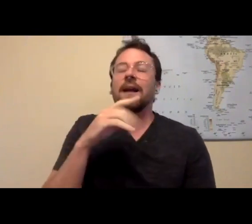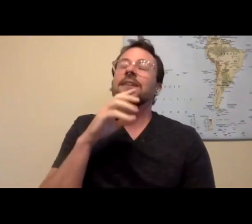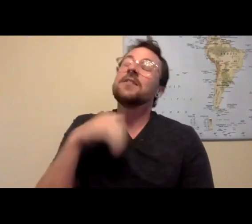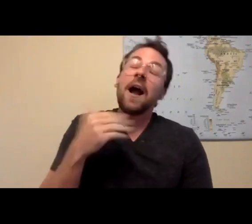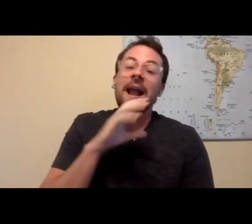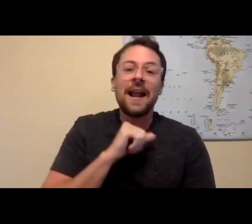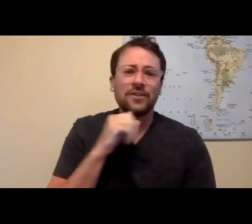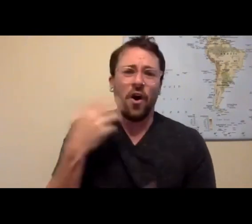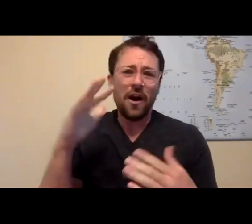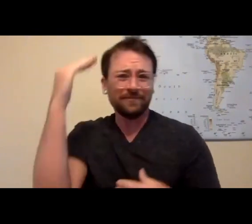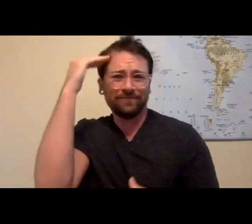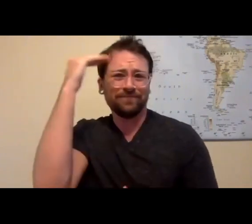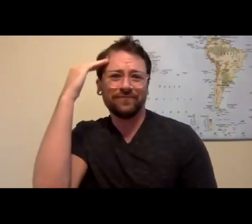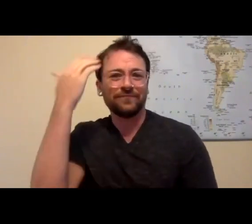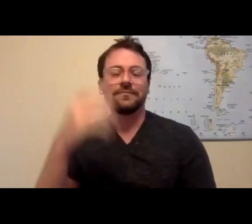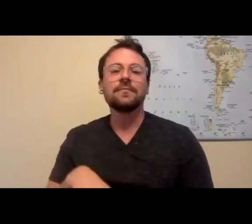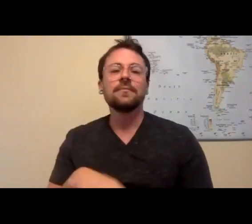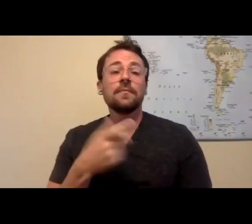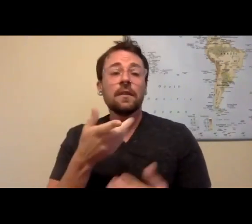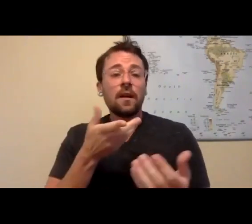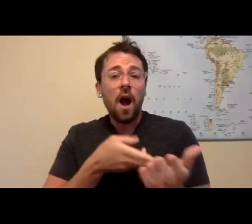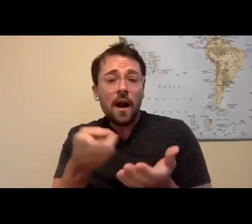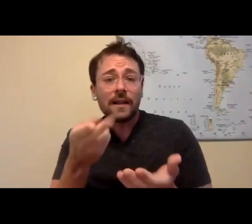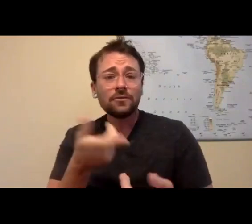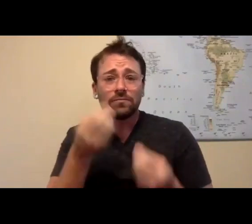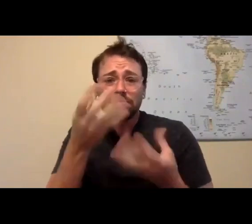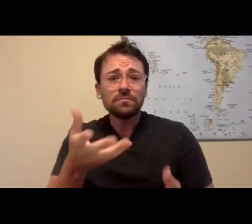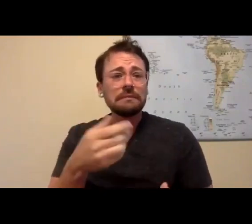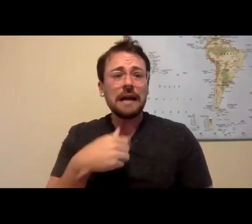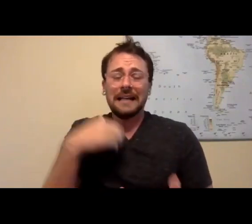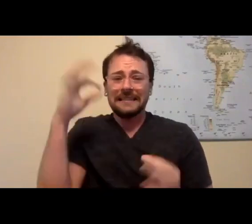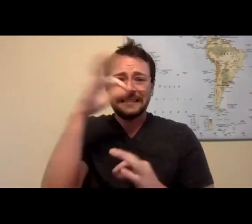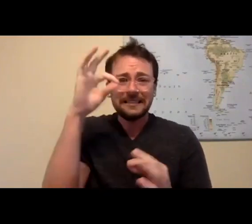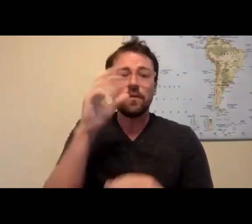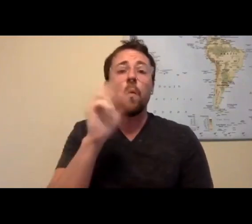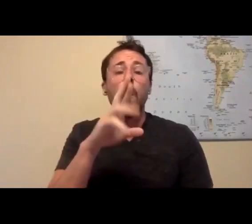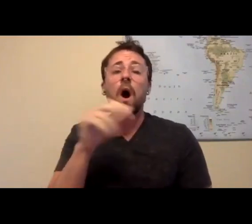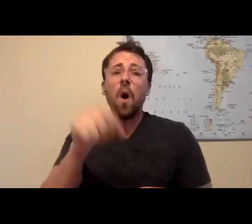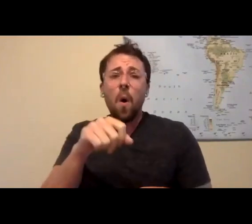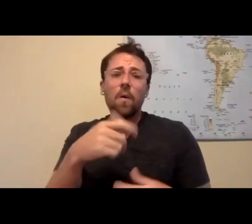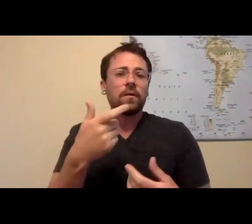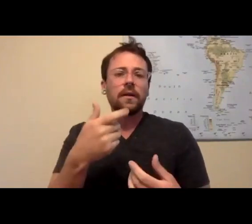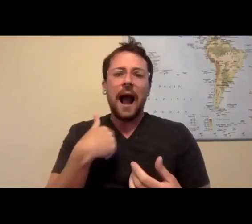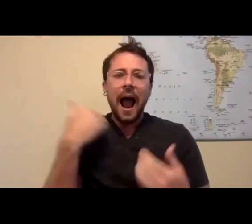And we need to be honest with them, when we don't know the answers.